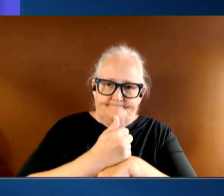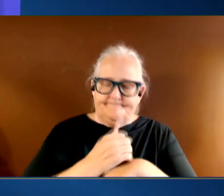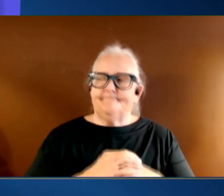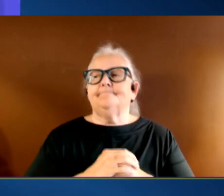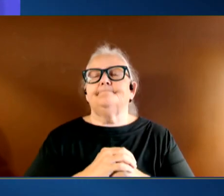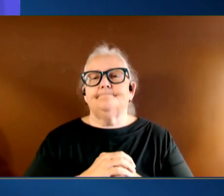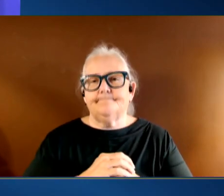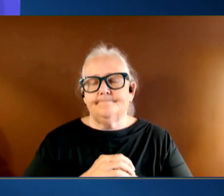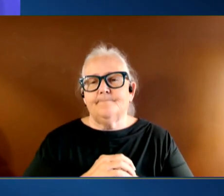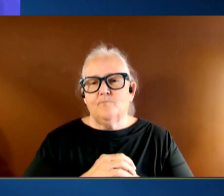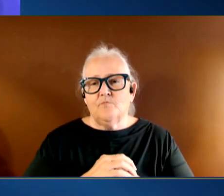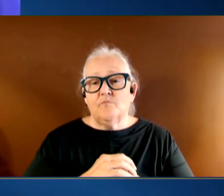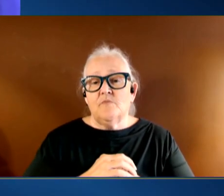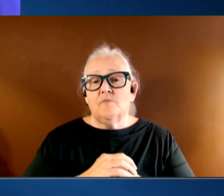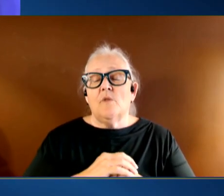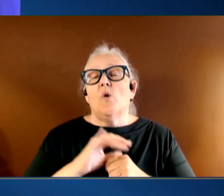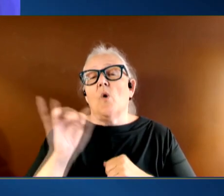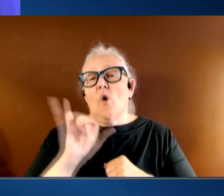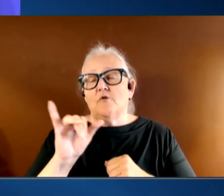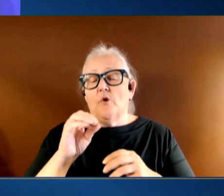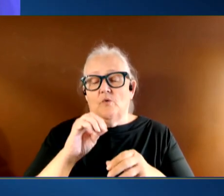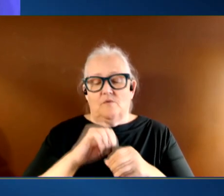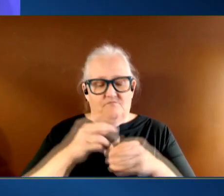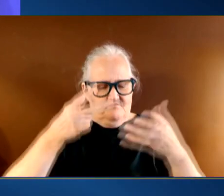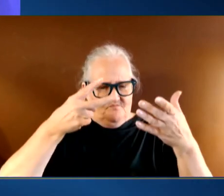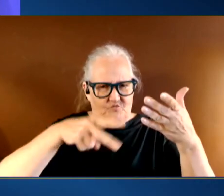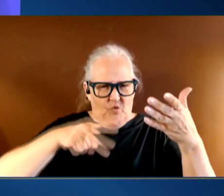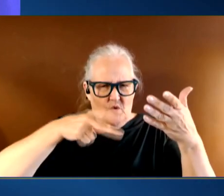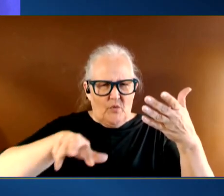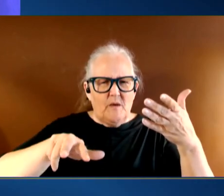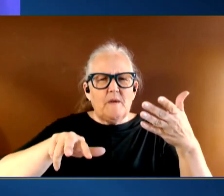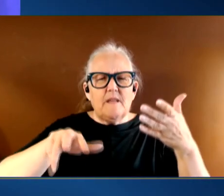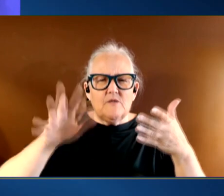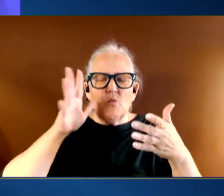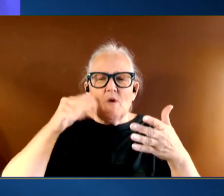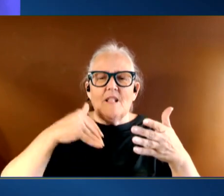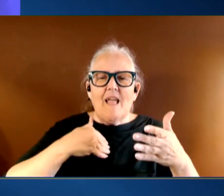Beyond that, in a couple weeks, there's going to be a childhood version of this,